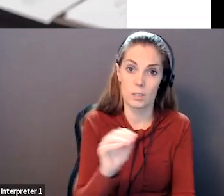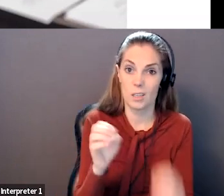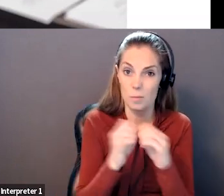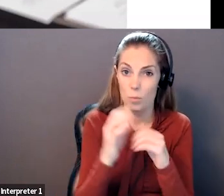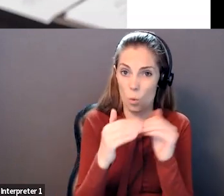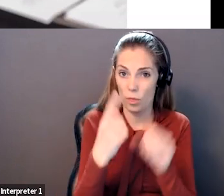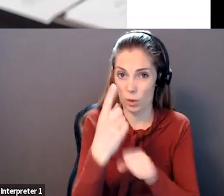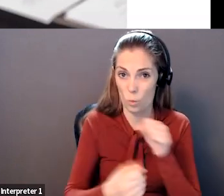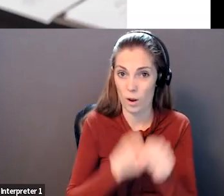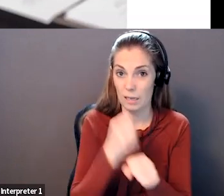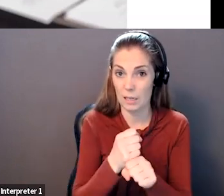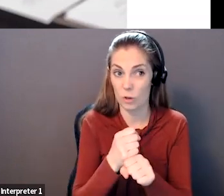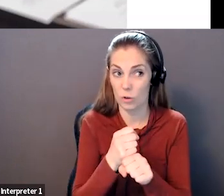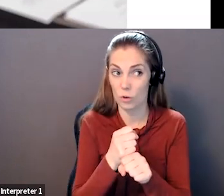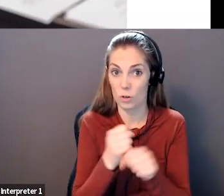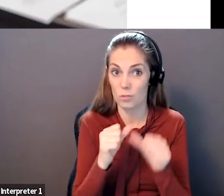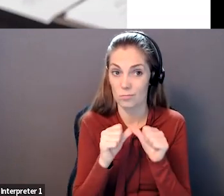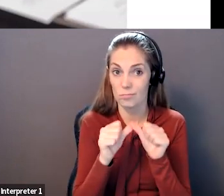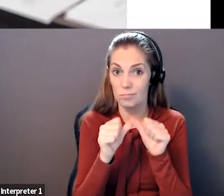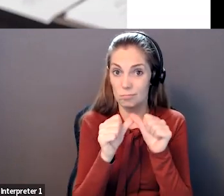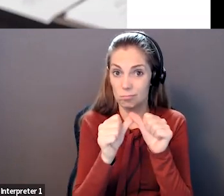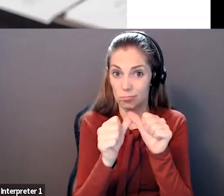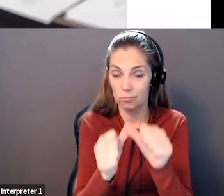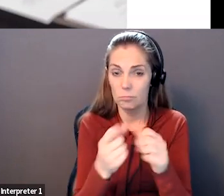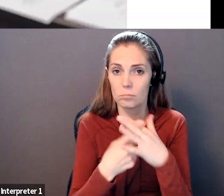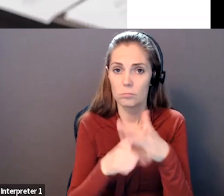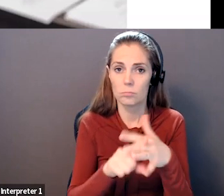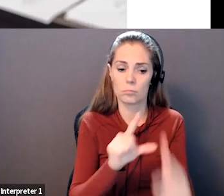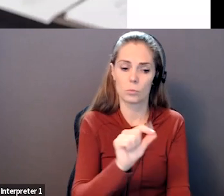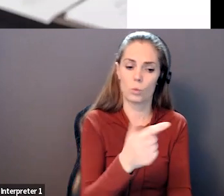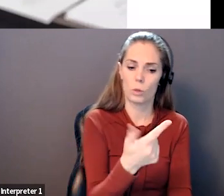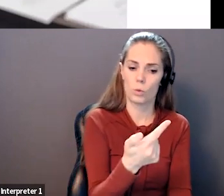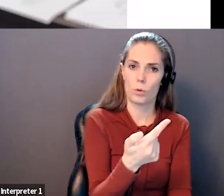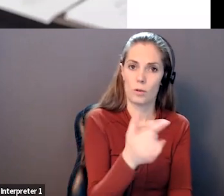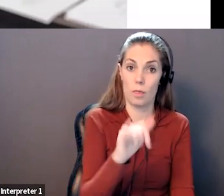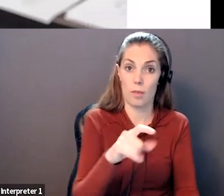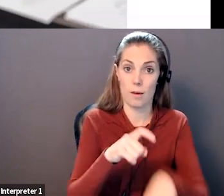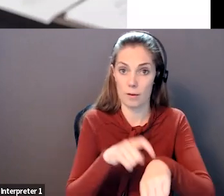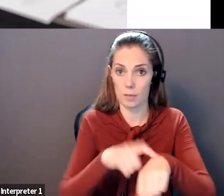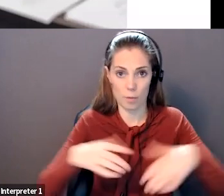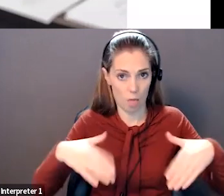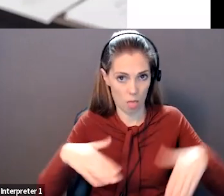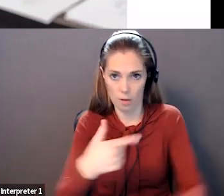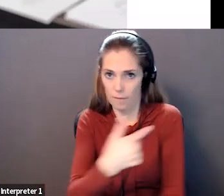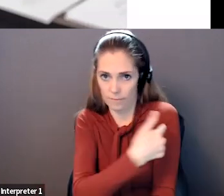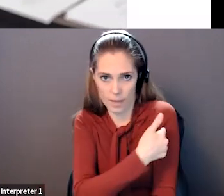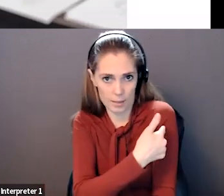from that 2020, 2021 window when we didn't have a vaccine and or the variants were much more severe